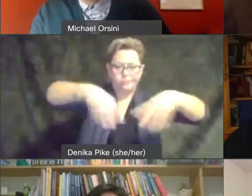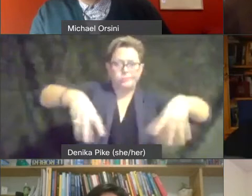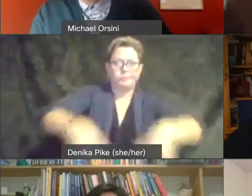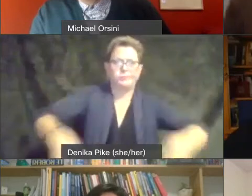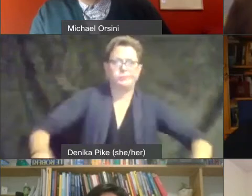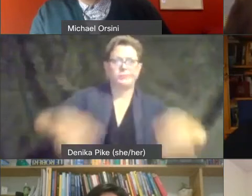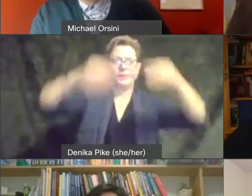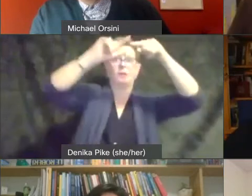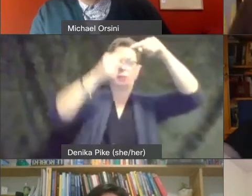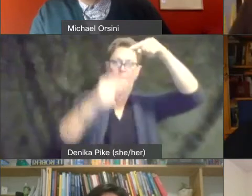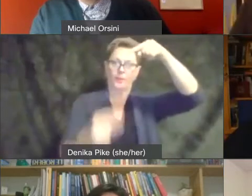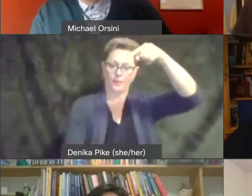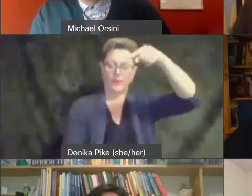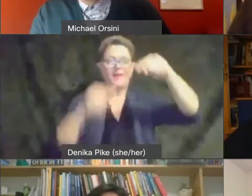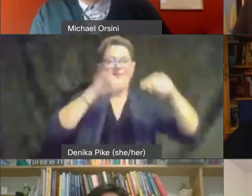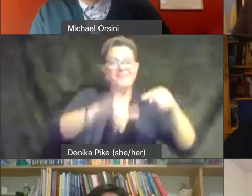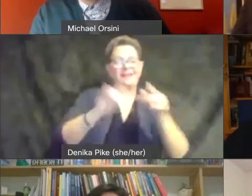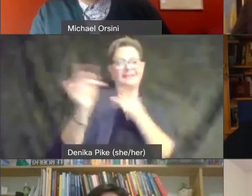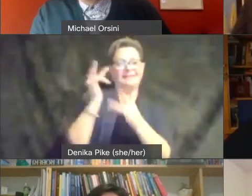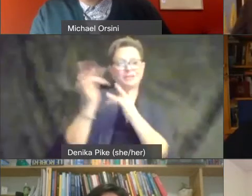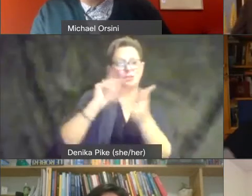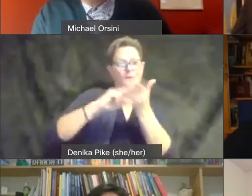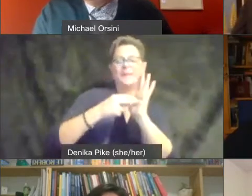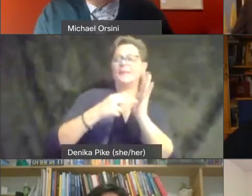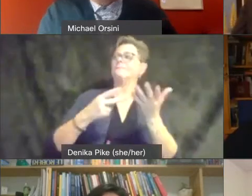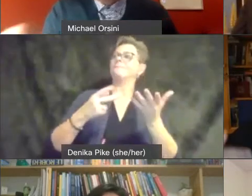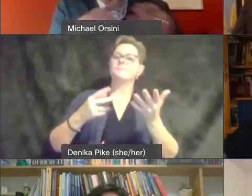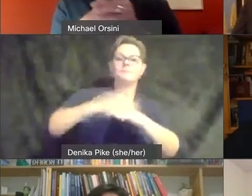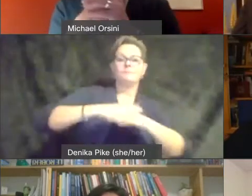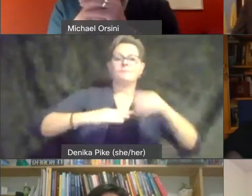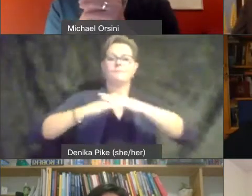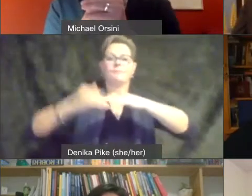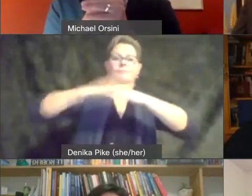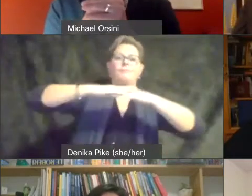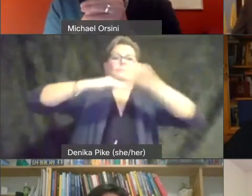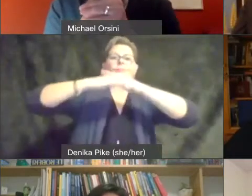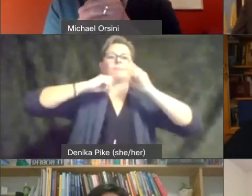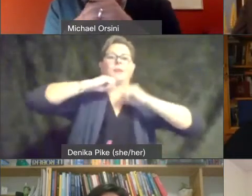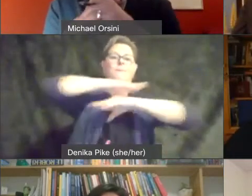Jurisdictional issue actually, then creates some of these layers in this mess that makes it difficult for all of us.